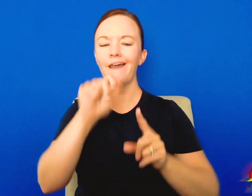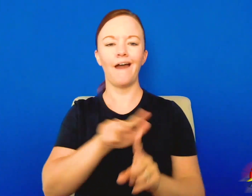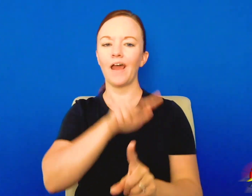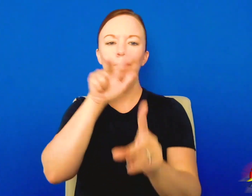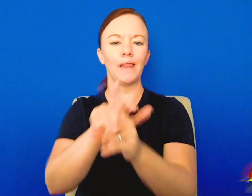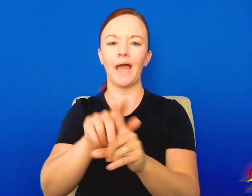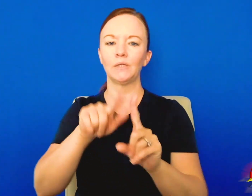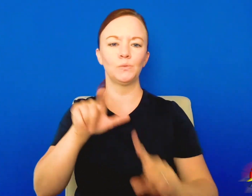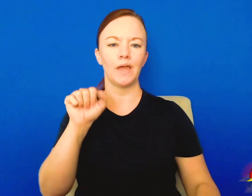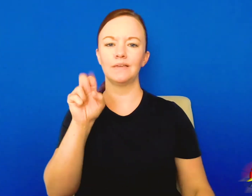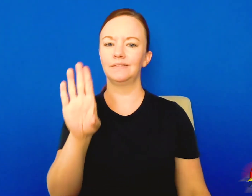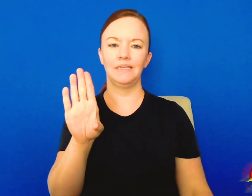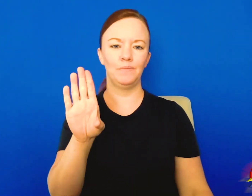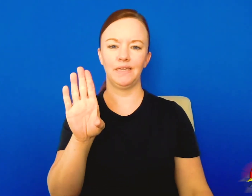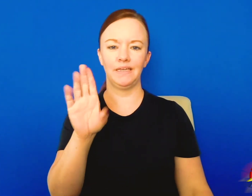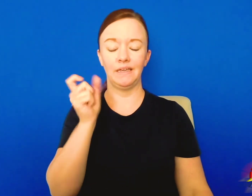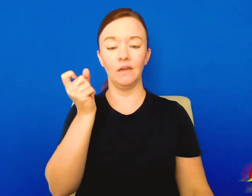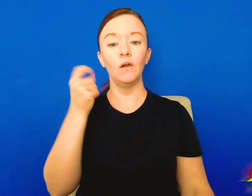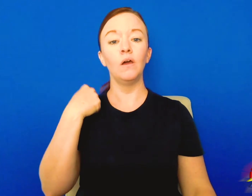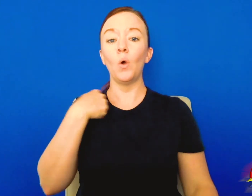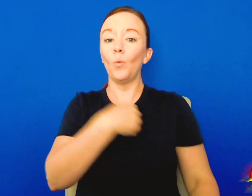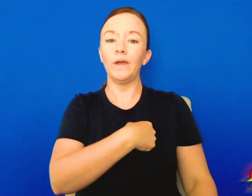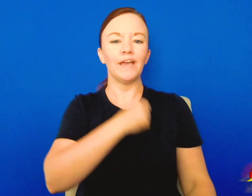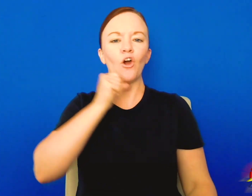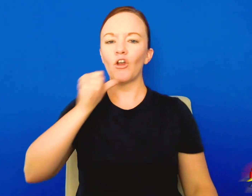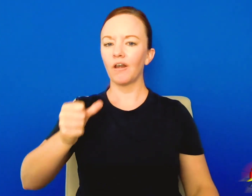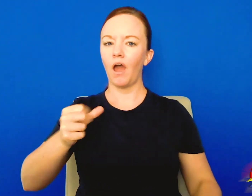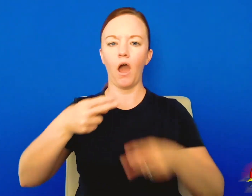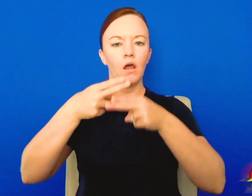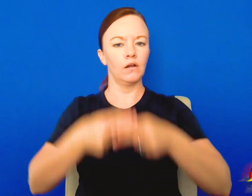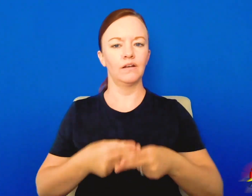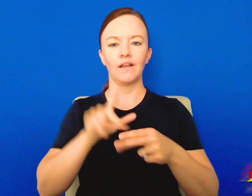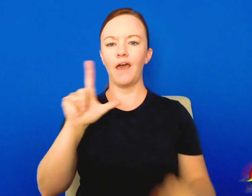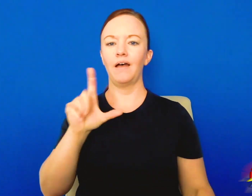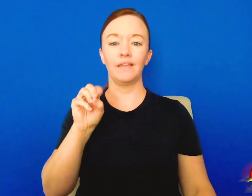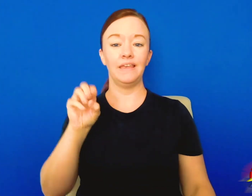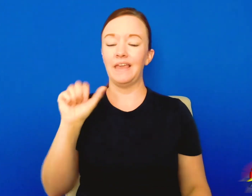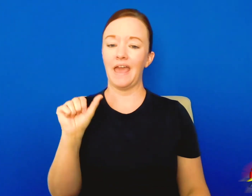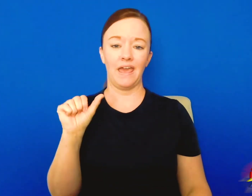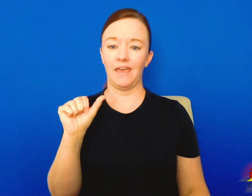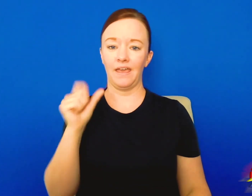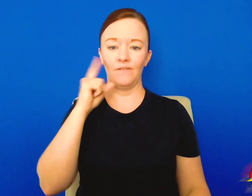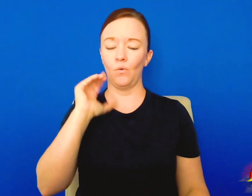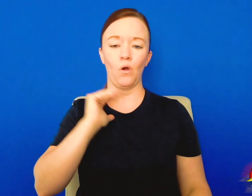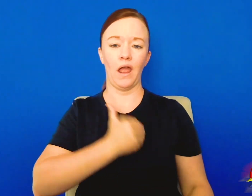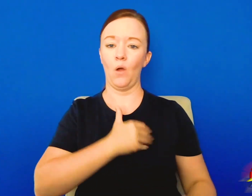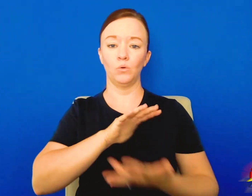TO ASDB AS WE ARE NO LONGER CONSIDERED AN LEA IN OUR SCHOOLS.